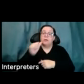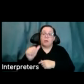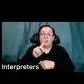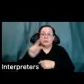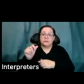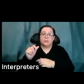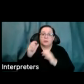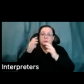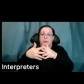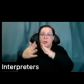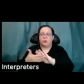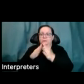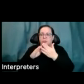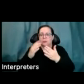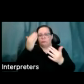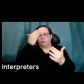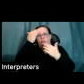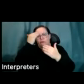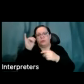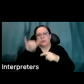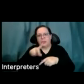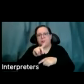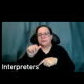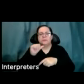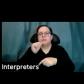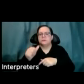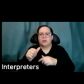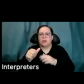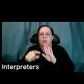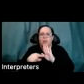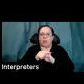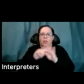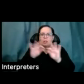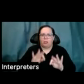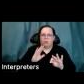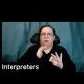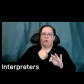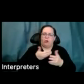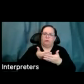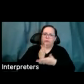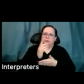educated to the fact that disability does not negate our entitlement to the same constitutional rights. And